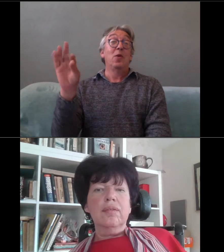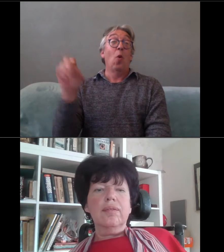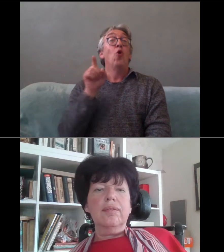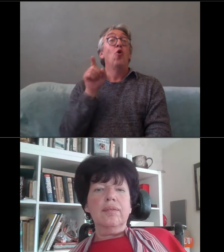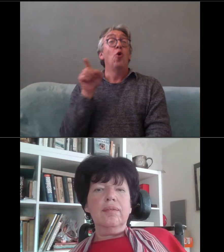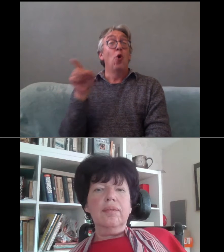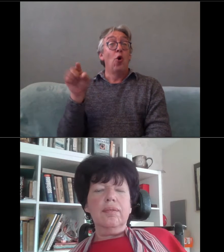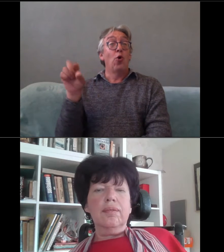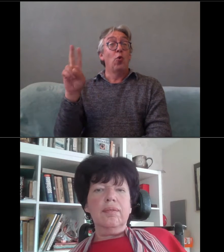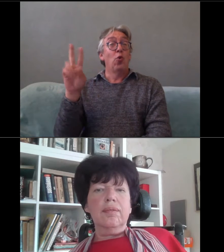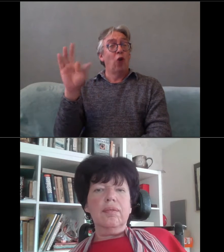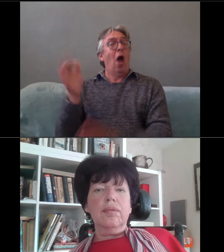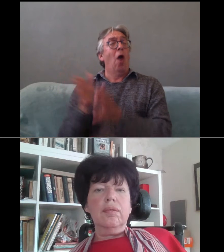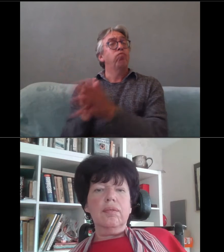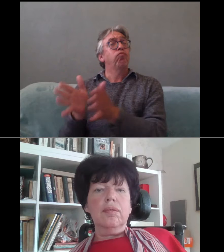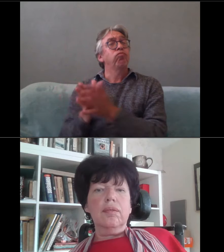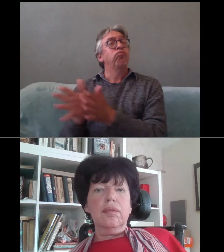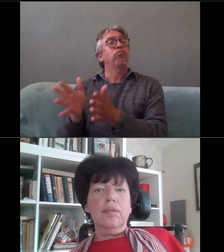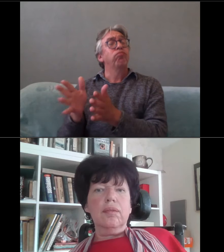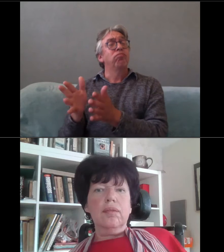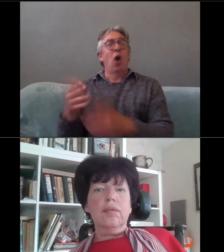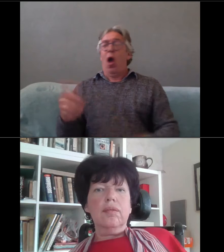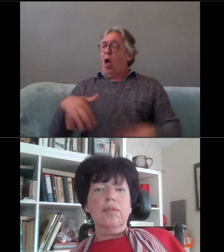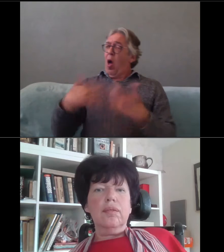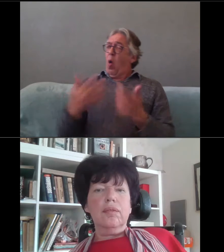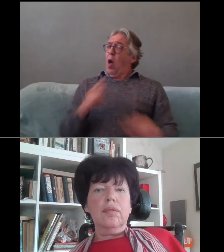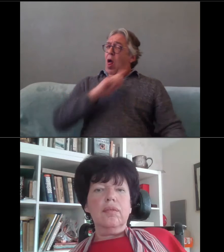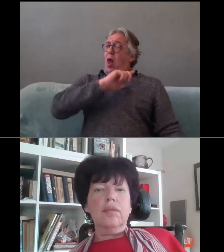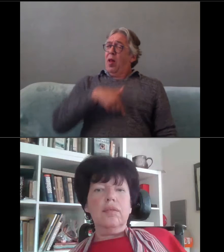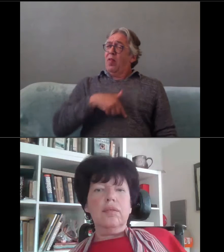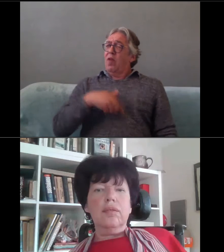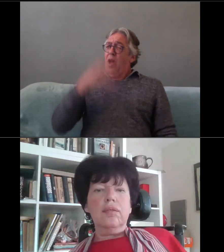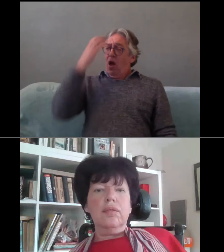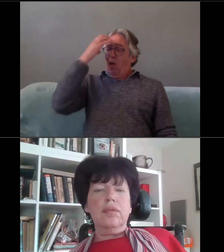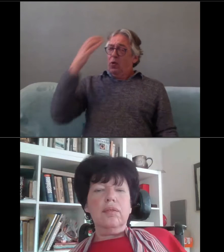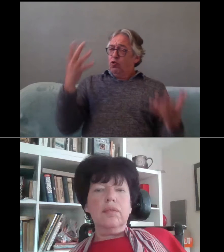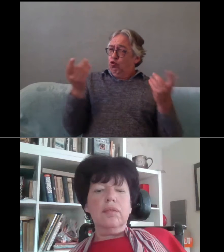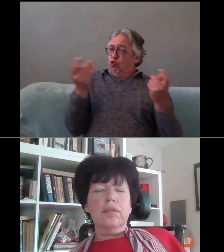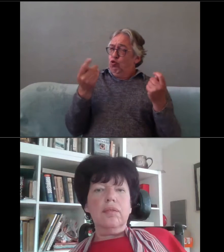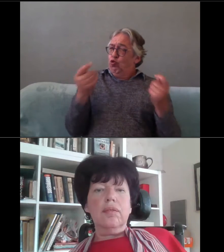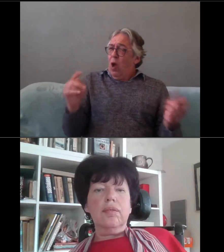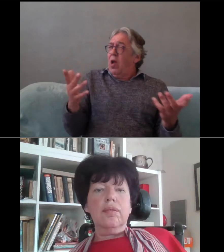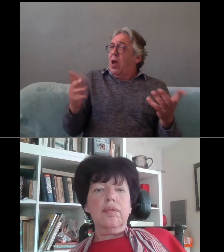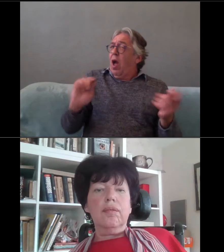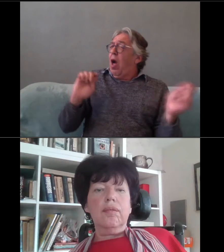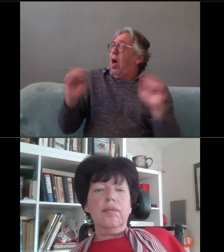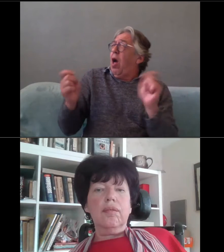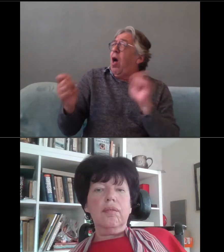and how they're trying to adapt to this context of funds in Latvia.